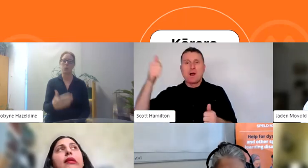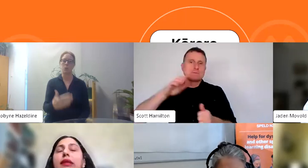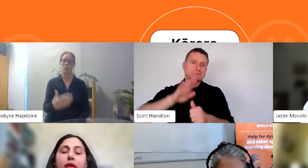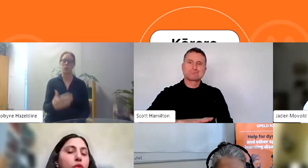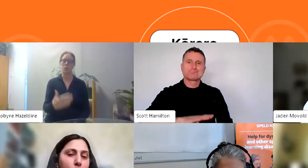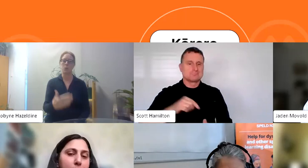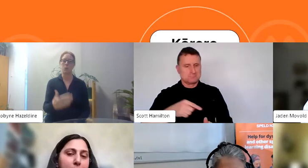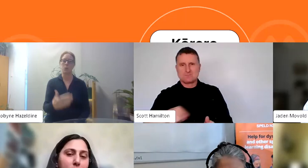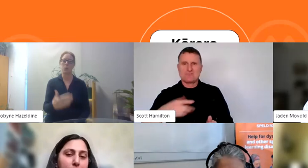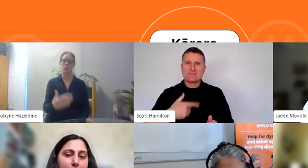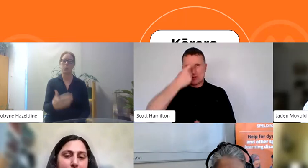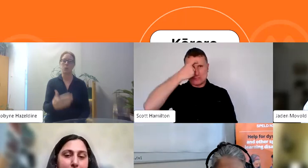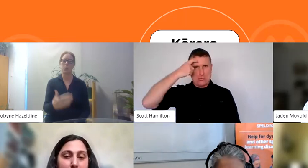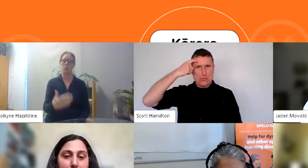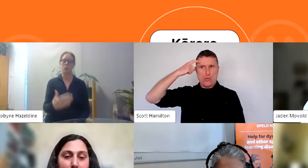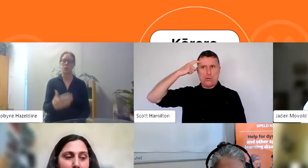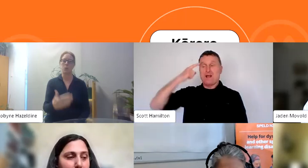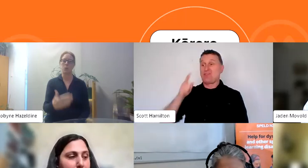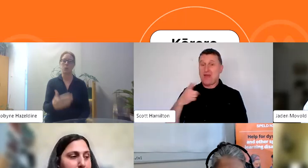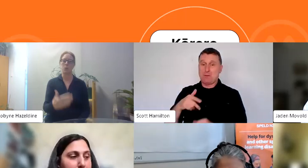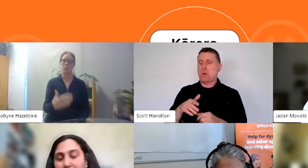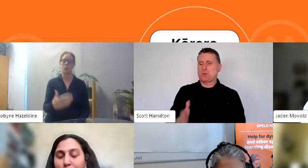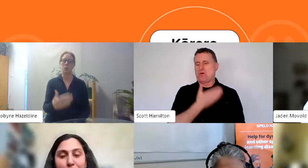doesn't get talked about. As a parent I have been through the